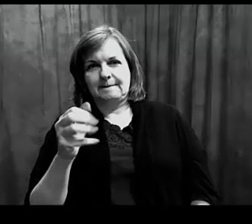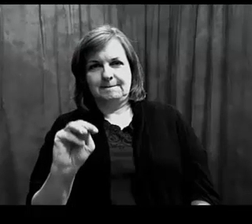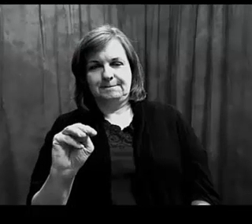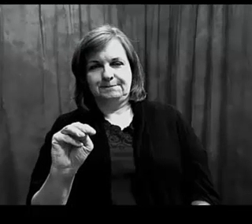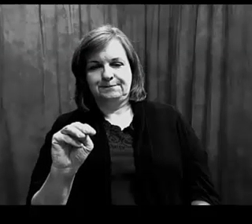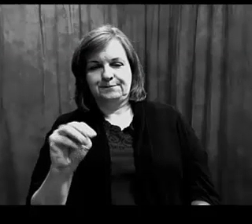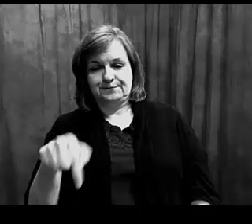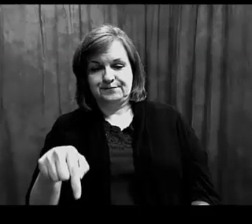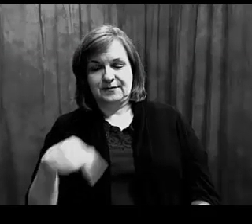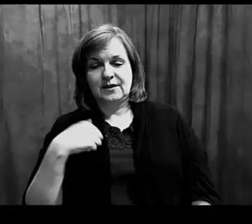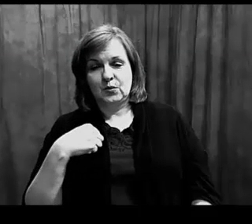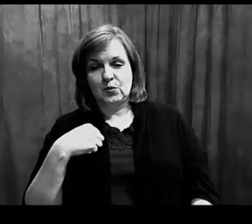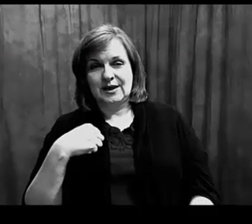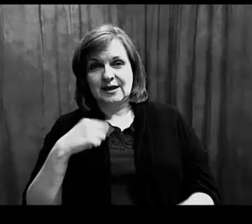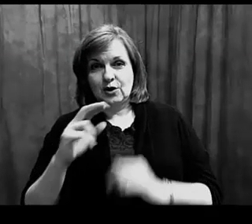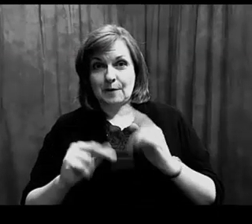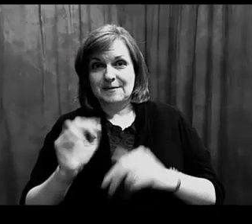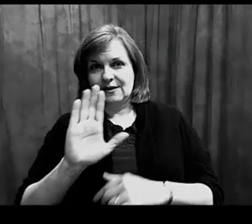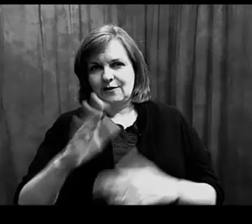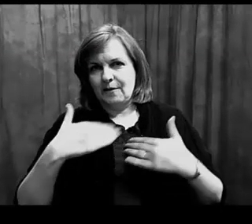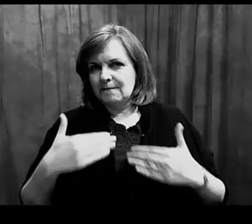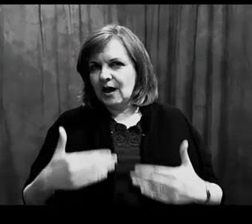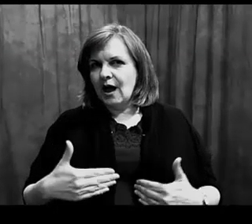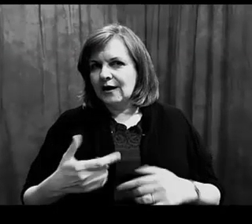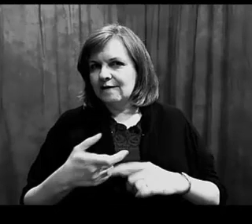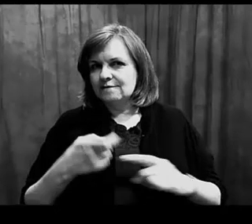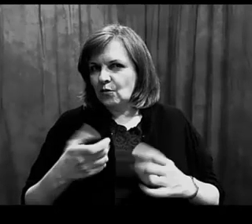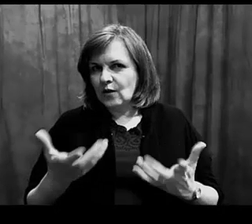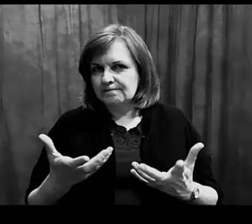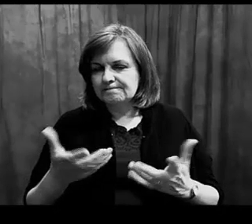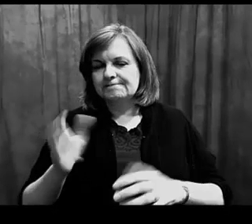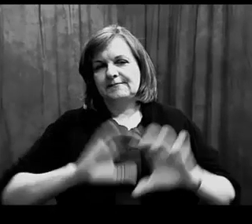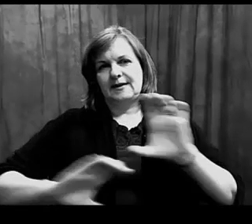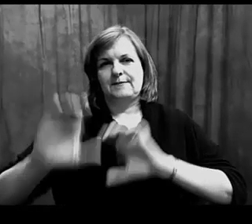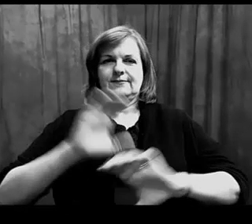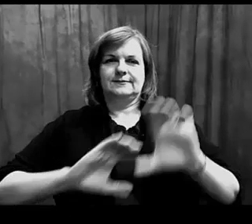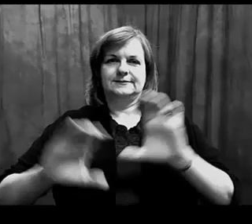we're actually going to start way down here at the atom